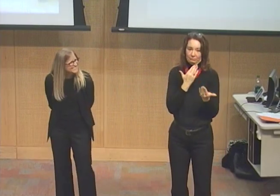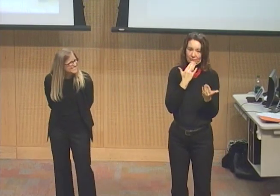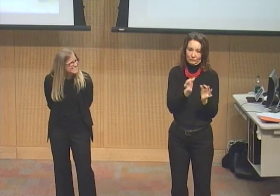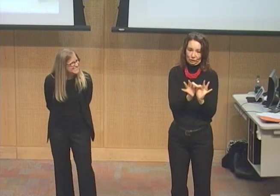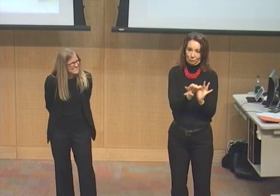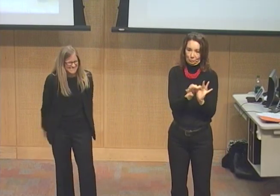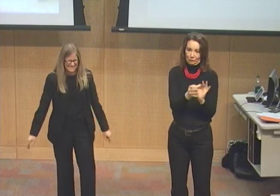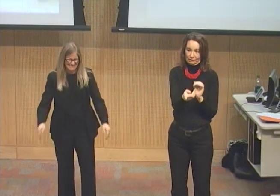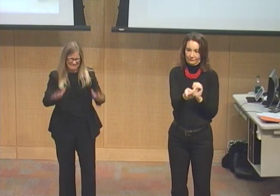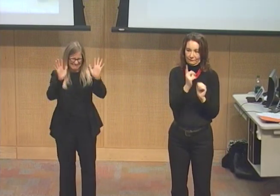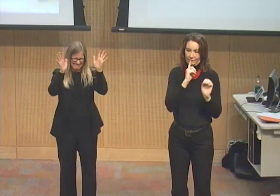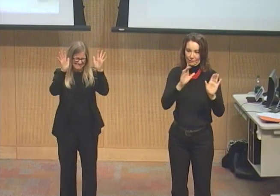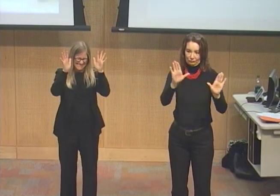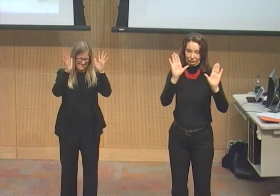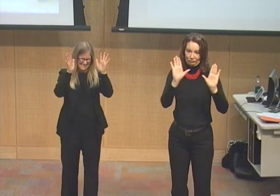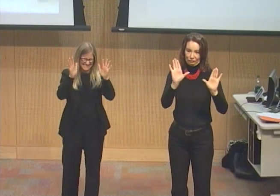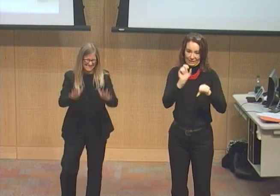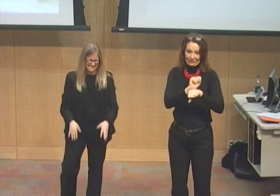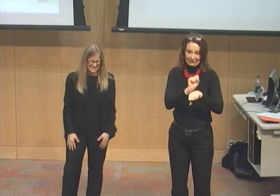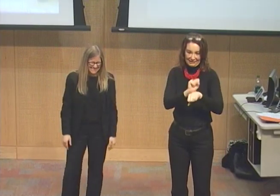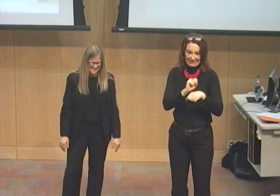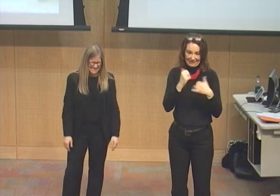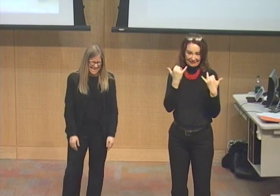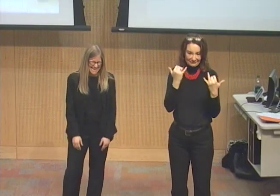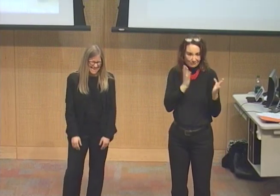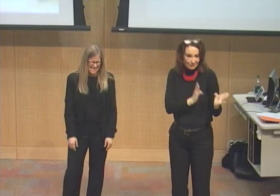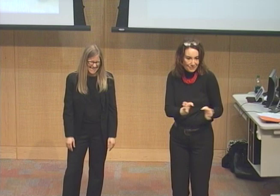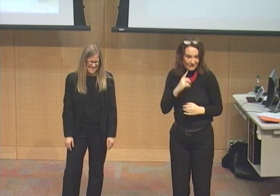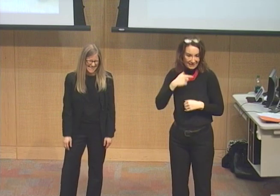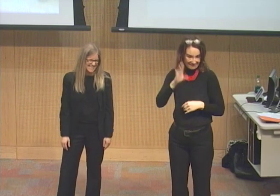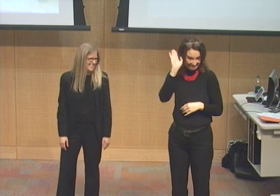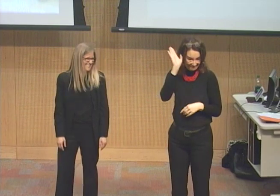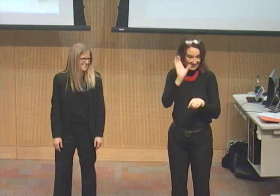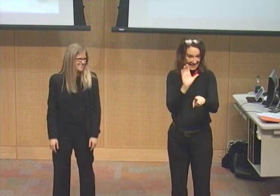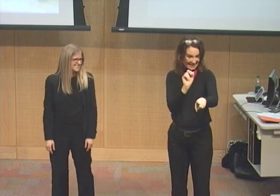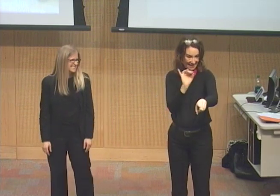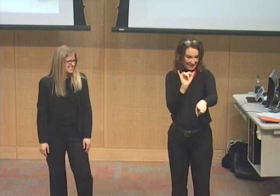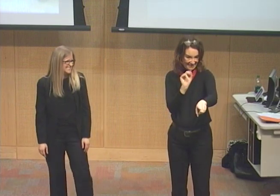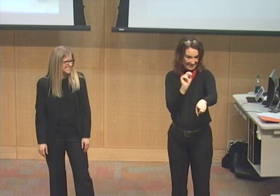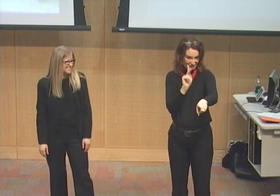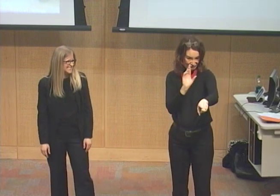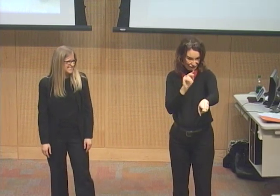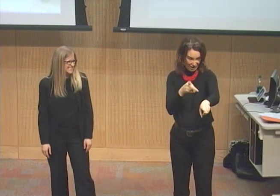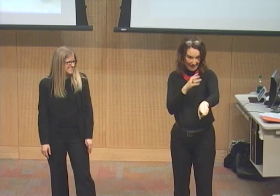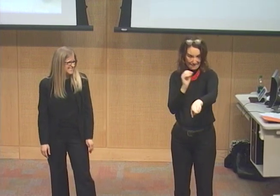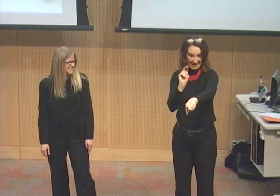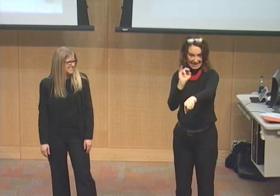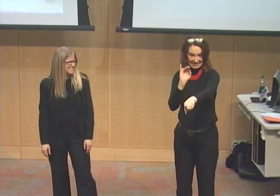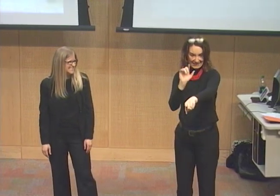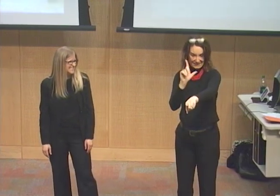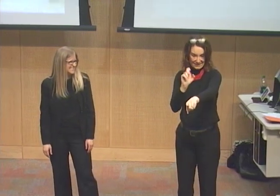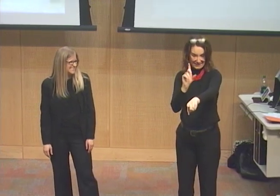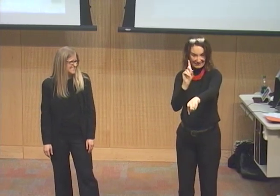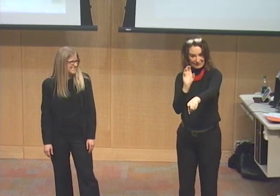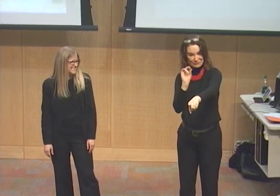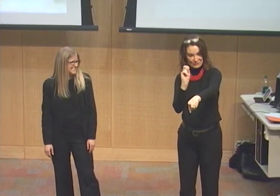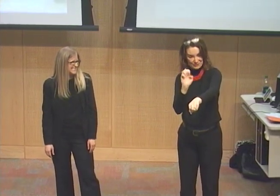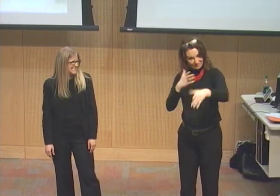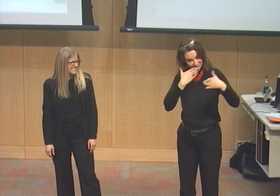I'd like to add, I'd like to thank our interpreters today for wonderful work that they've done. They prepared diligently. Carolyn Kropp, Nicole Crouse-Dickerson,